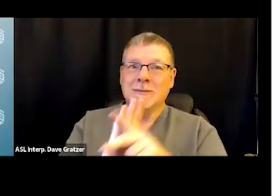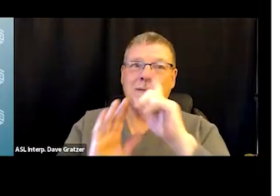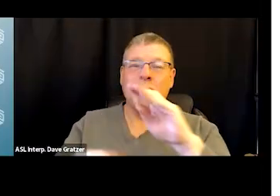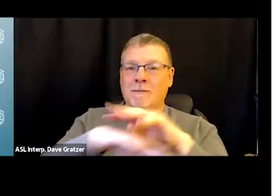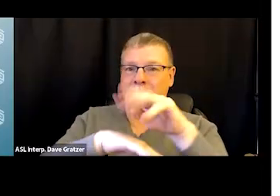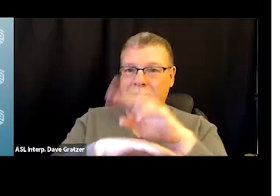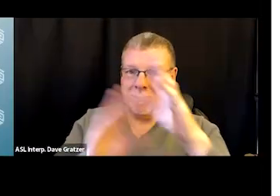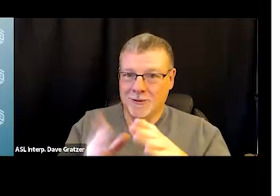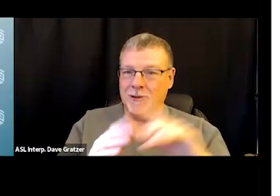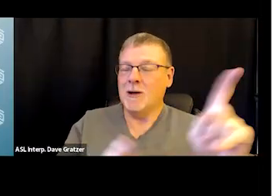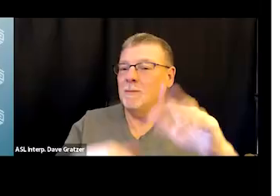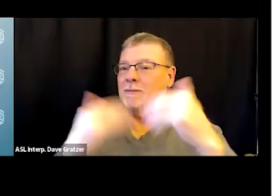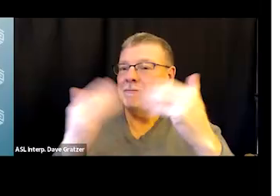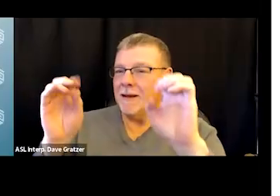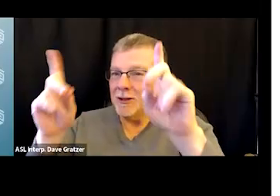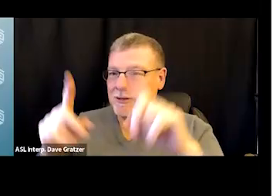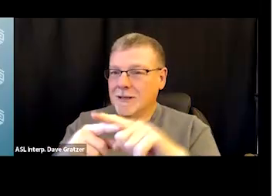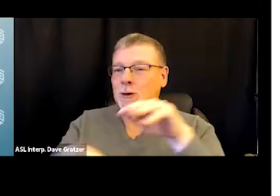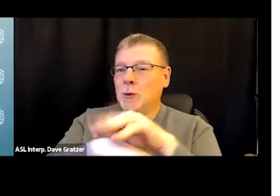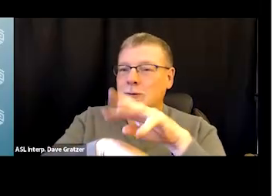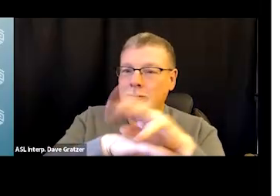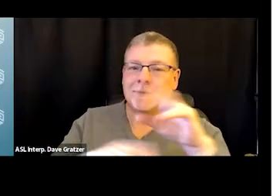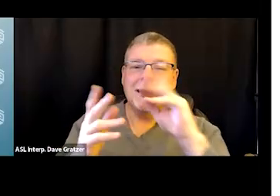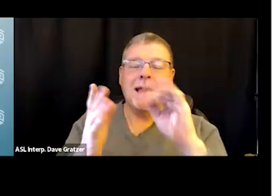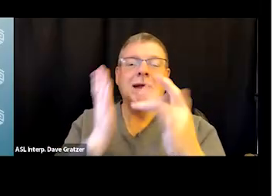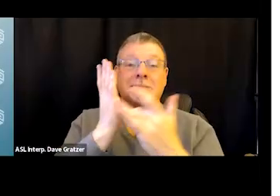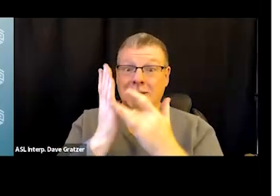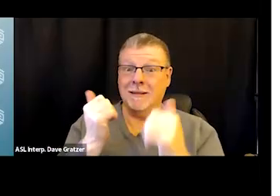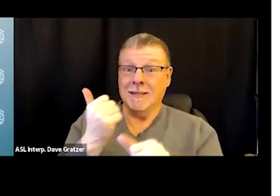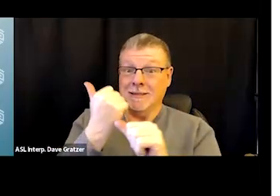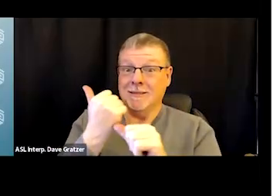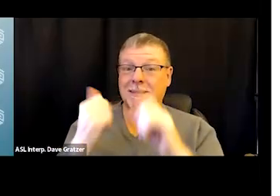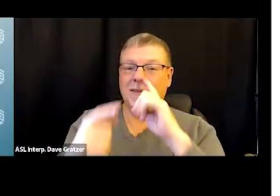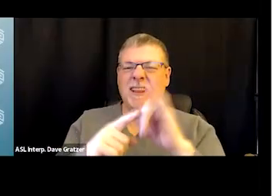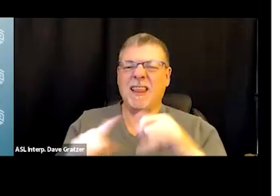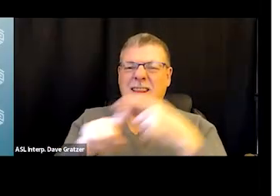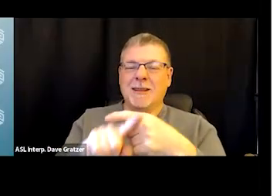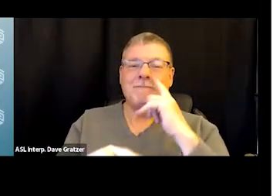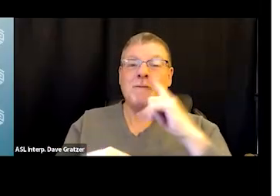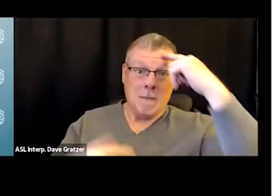and provides education, consulting, and technical assistance at the intersection of mental health and law.